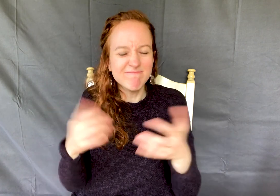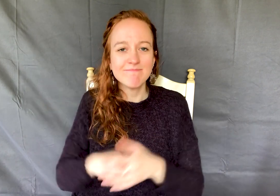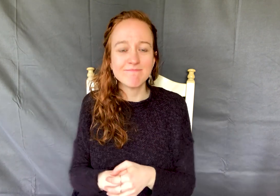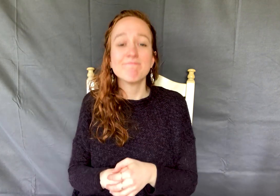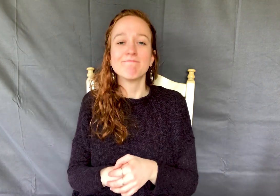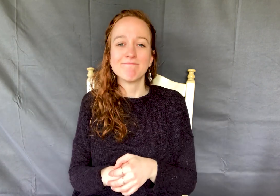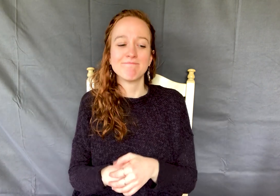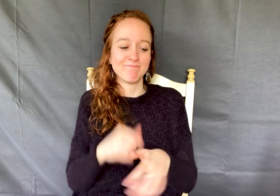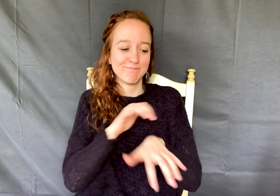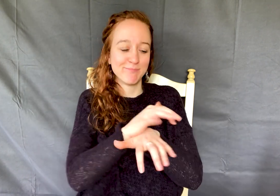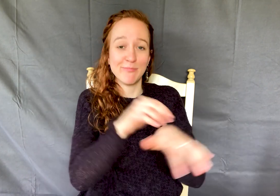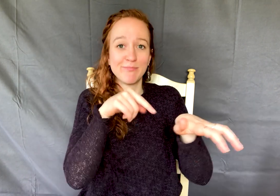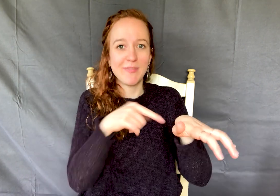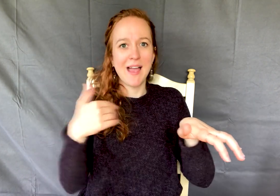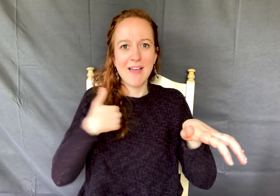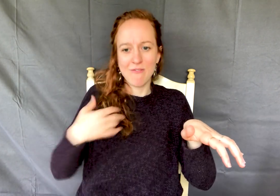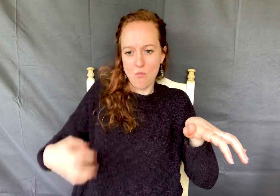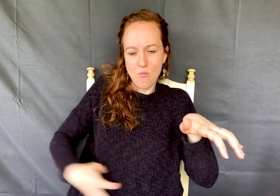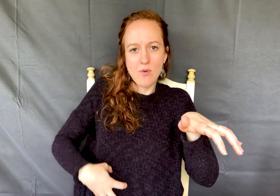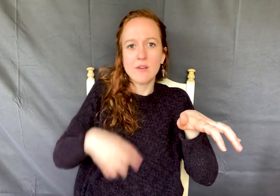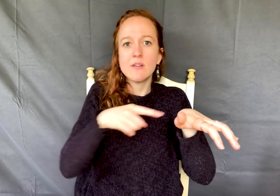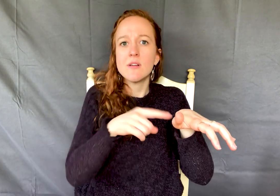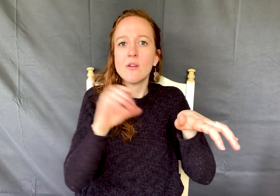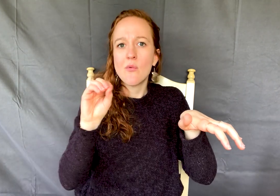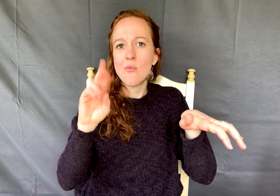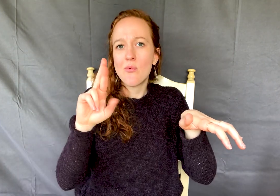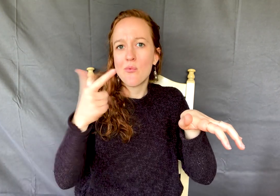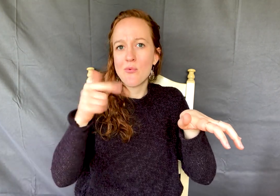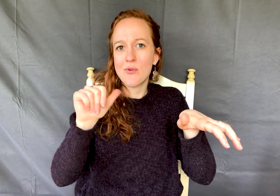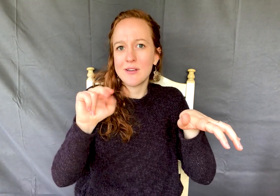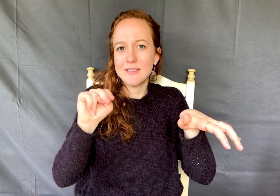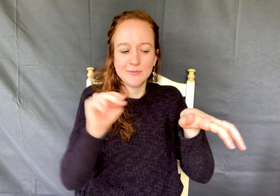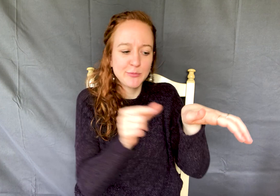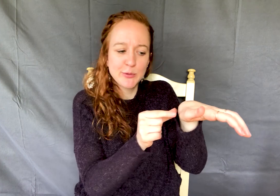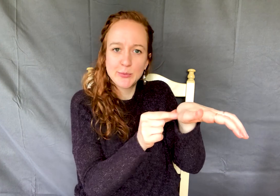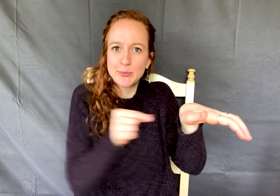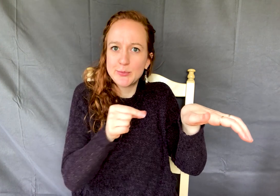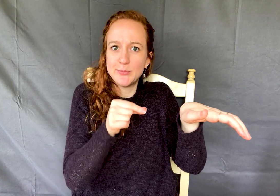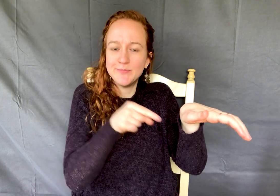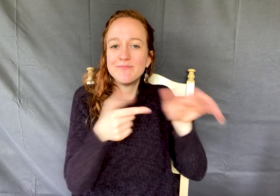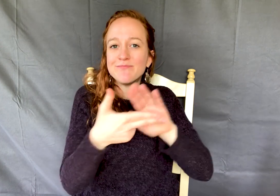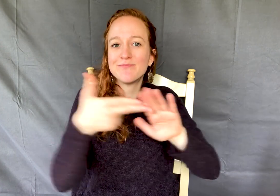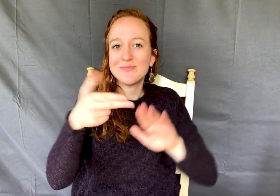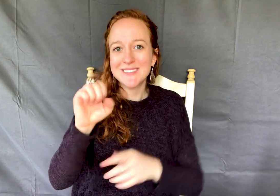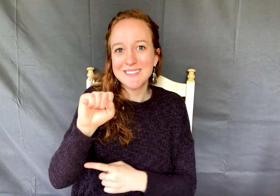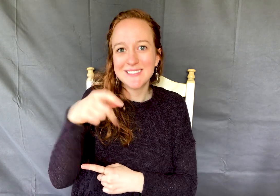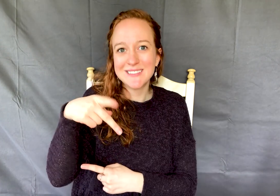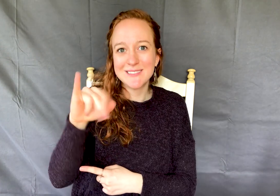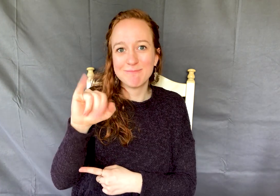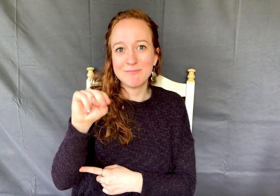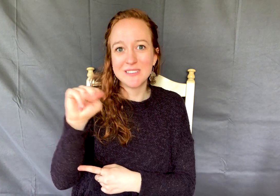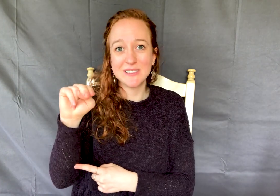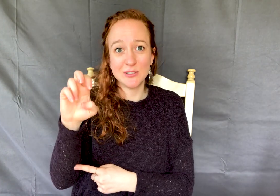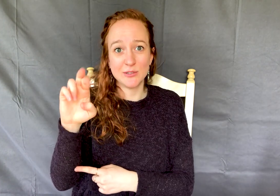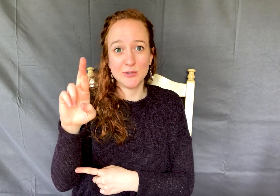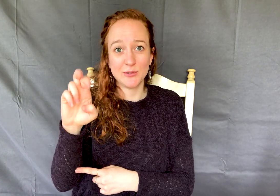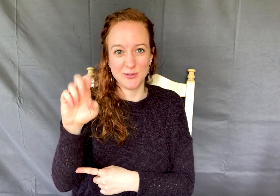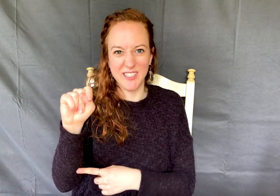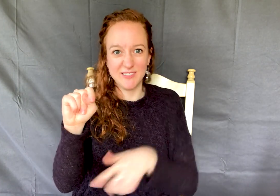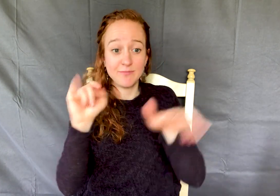Spiders have an organ on its abdomen called a spinneret.